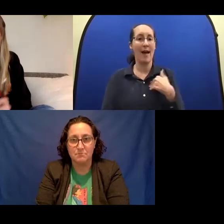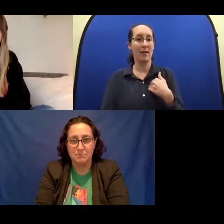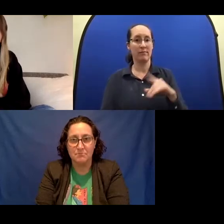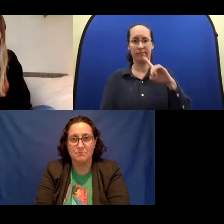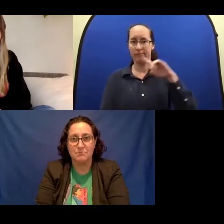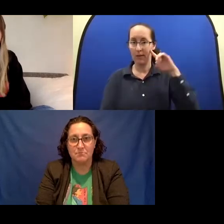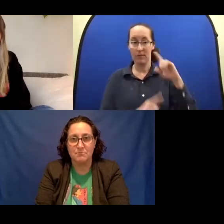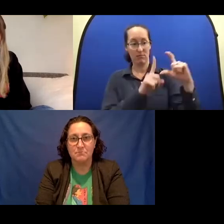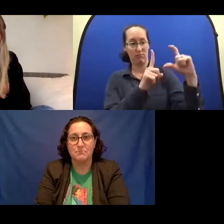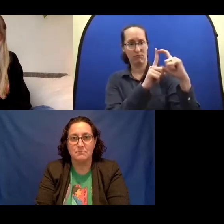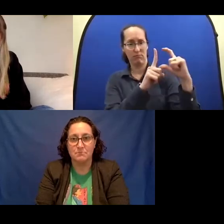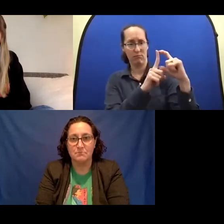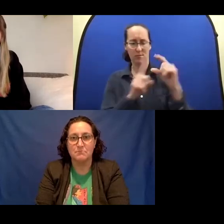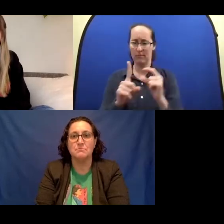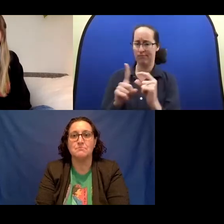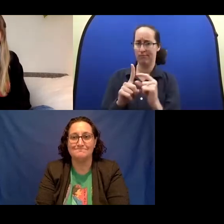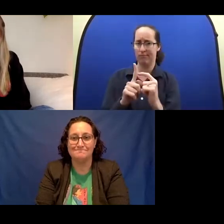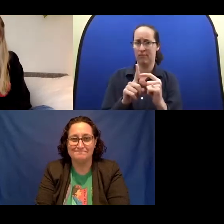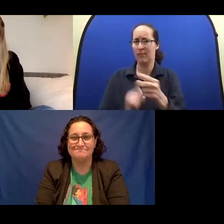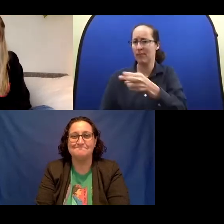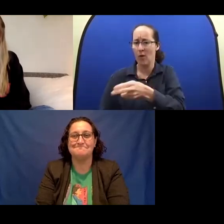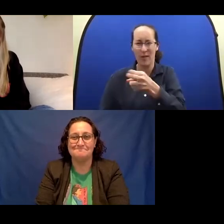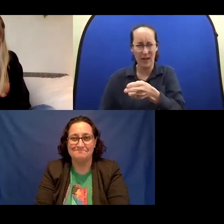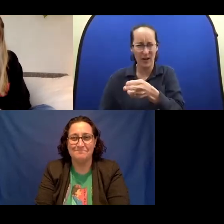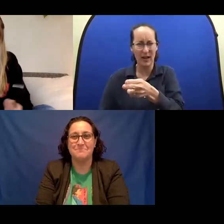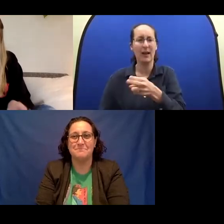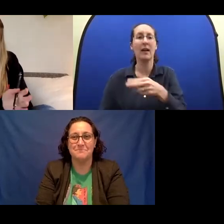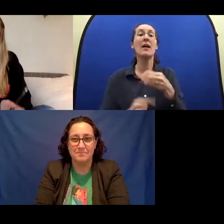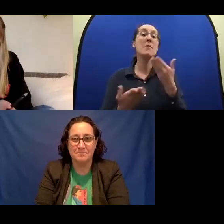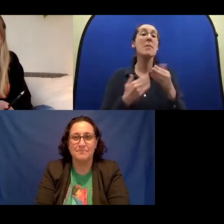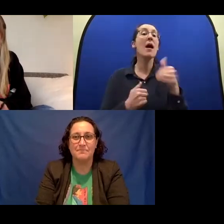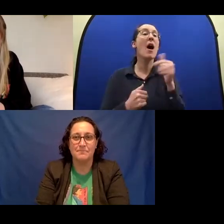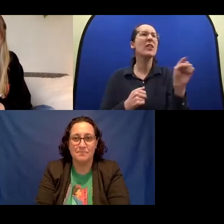versus then hard of hearing, and just for those who might not be familiar with those terms,